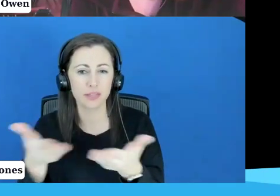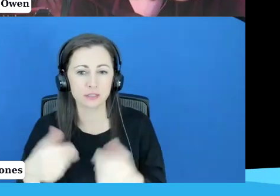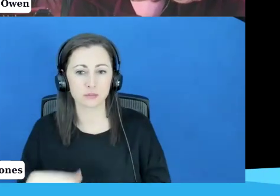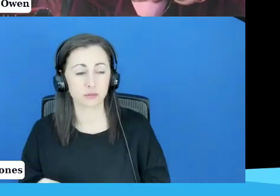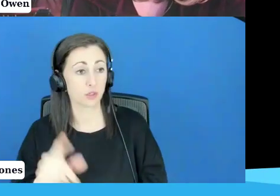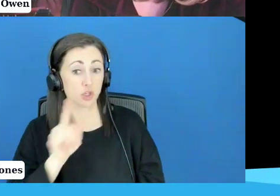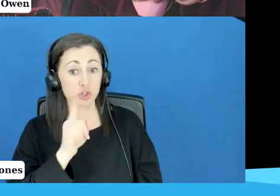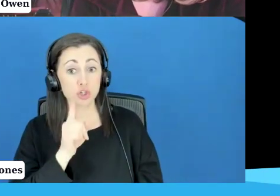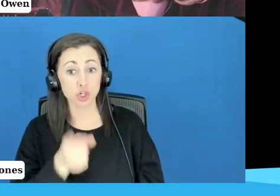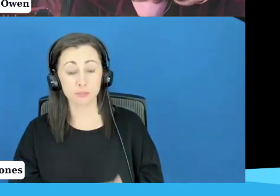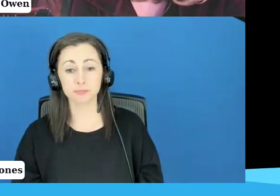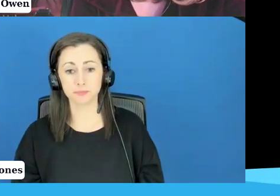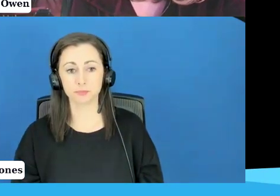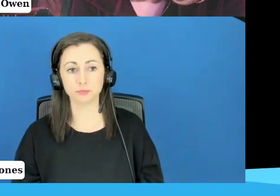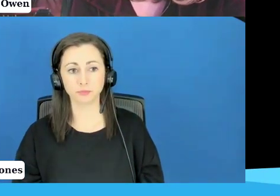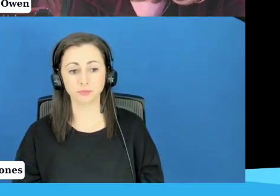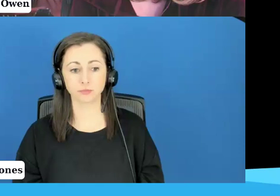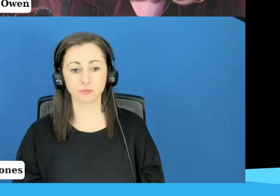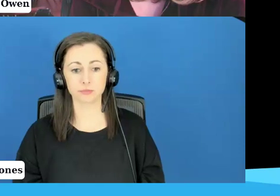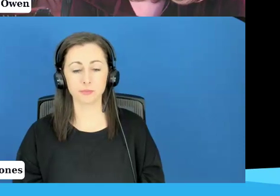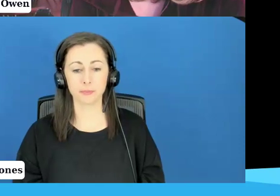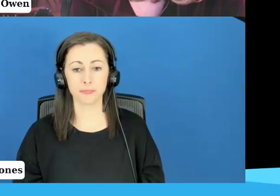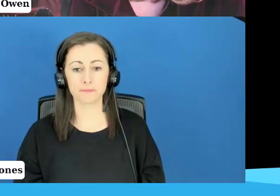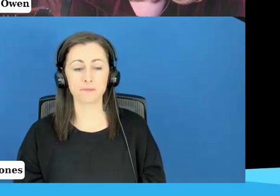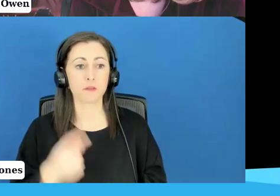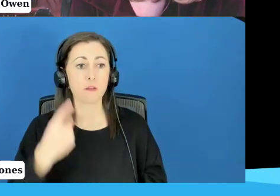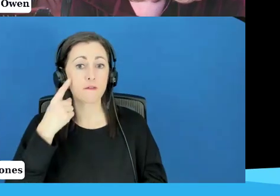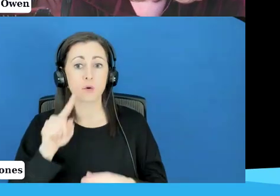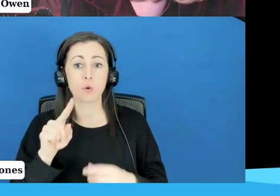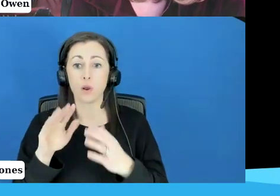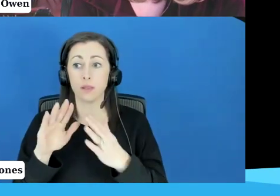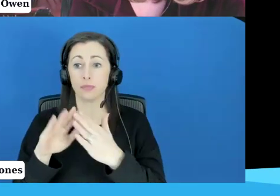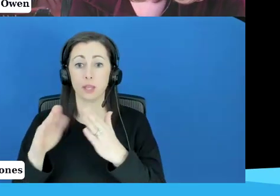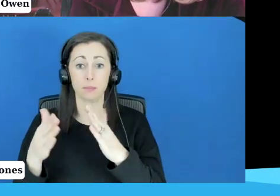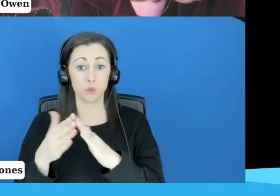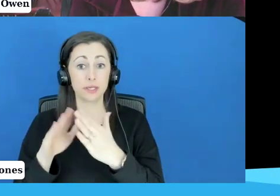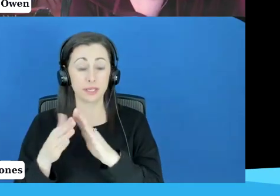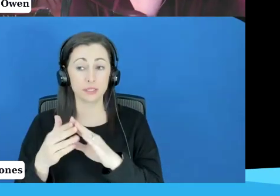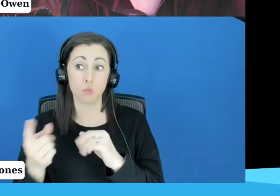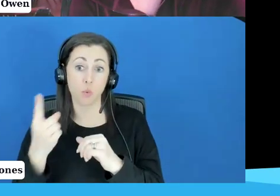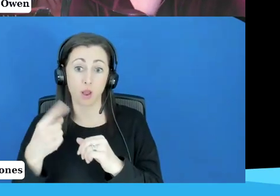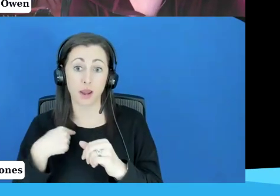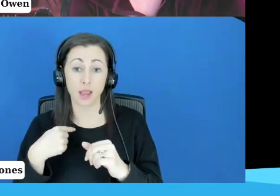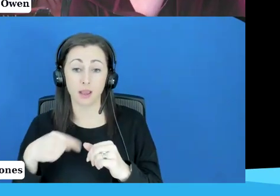Sure, sure, sure. For communities, one that really worked for me was a Facebook group